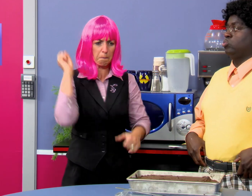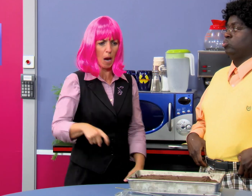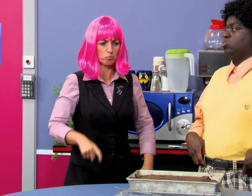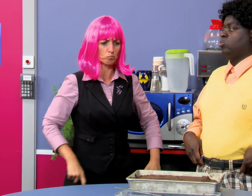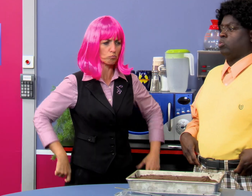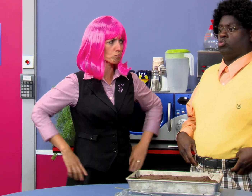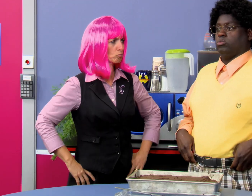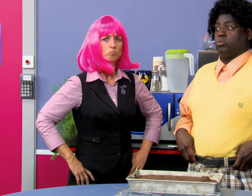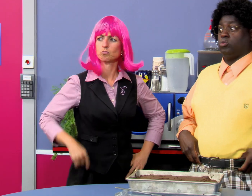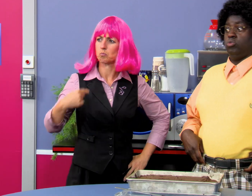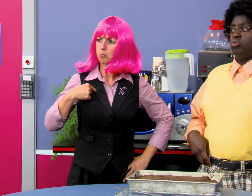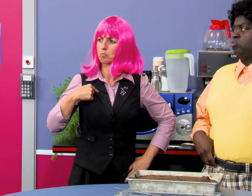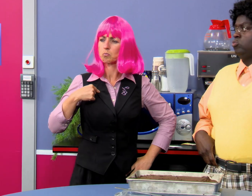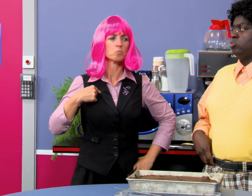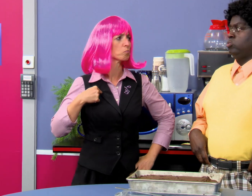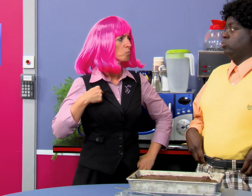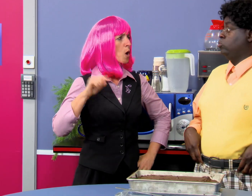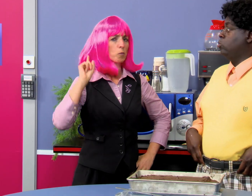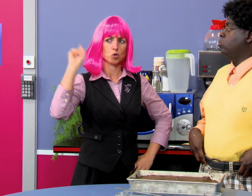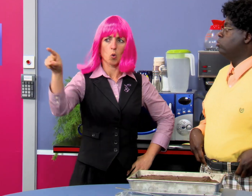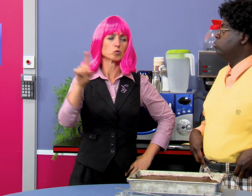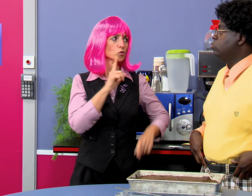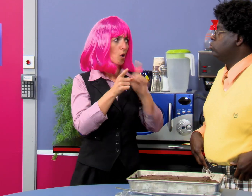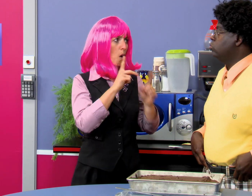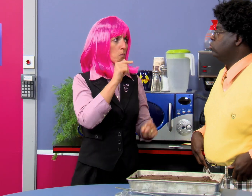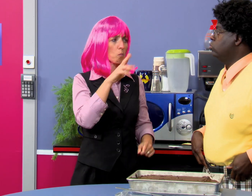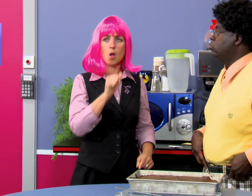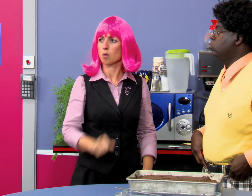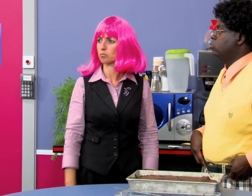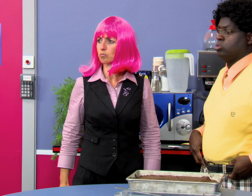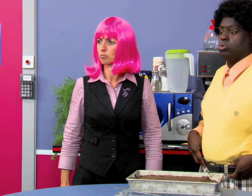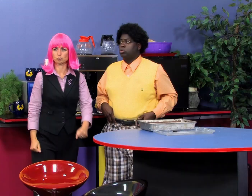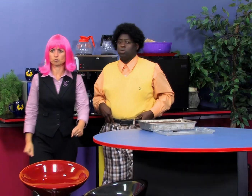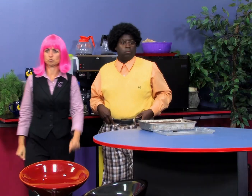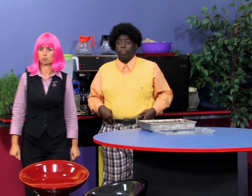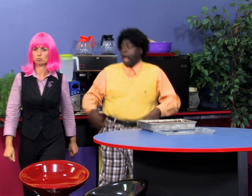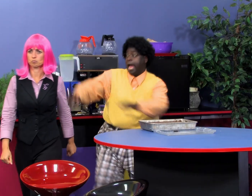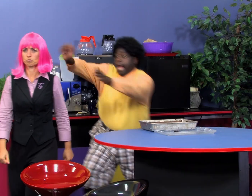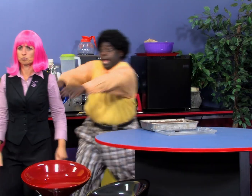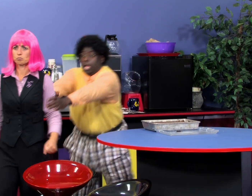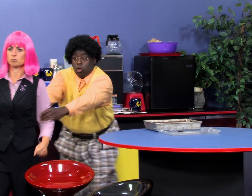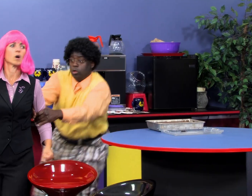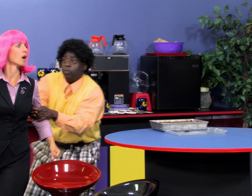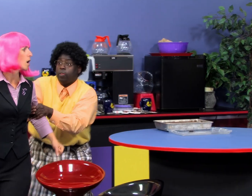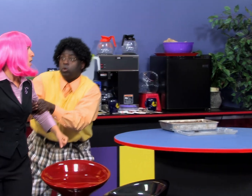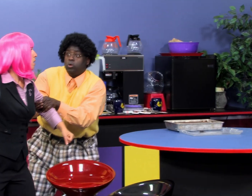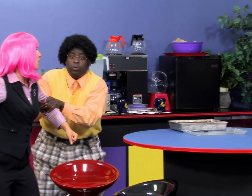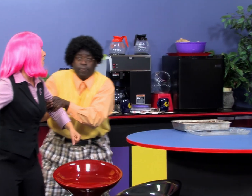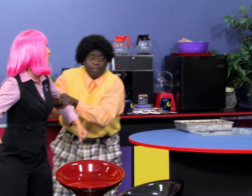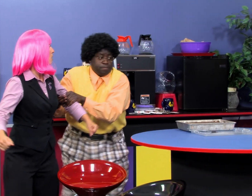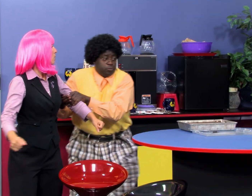SHE MUST. I'M GOING TO GO TALK WITH PAULA. W-W-W-WAIT. UH.